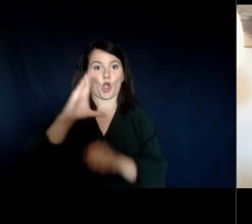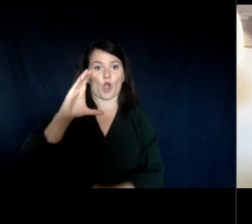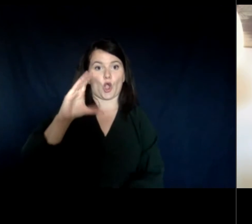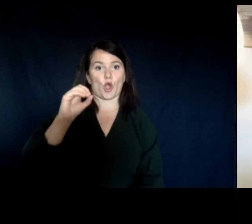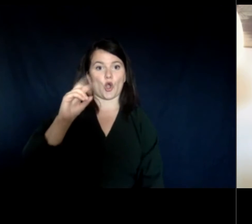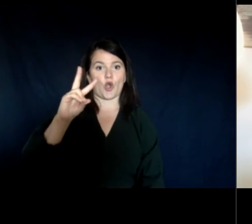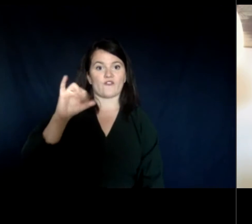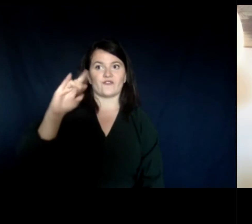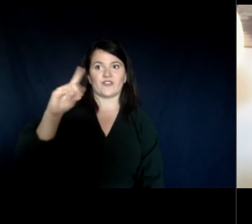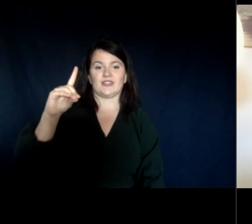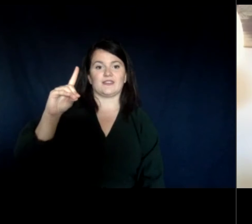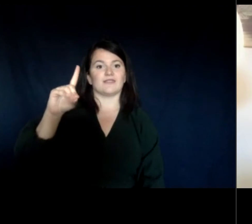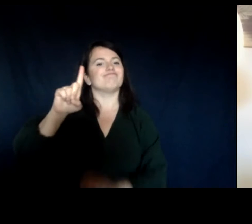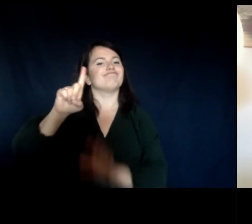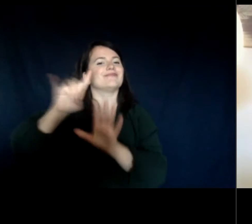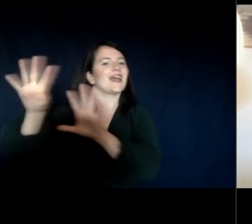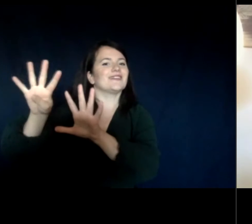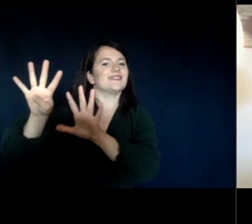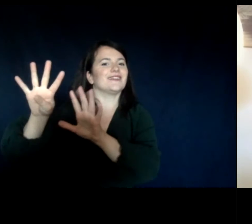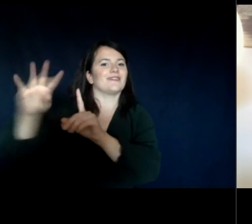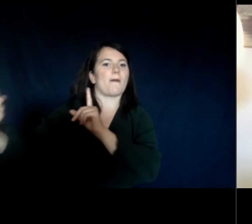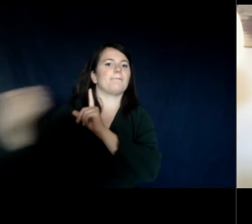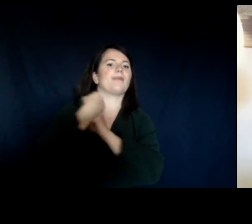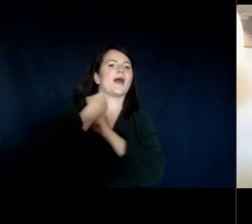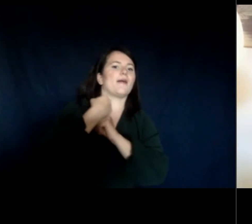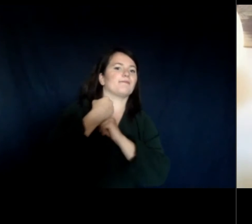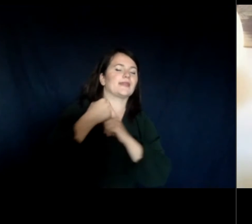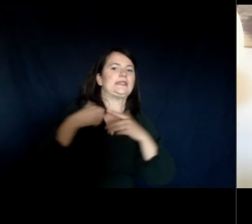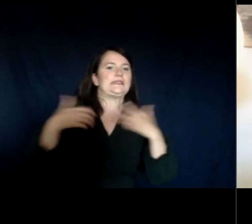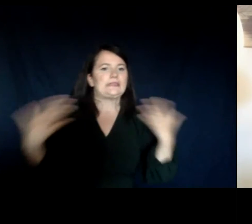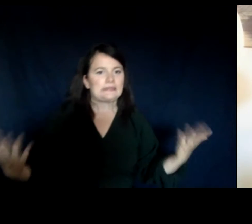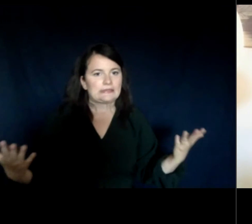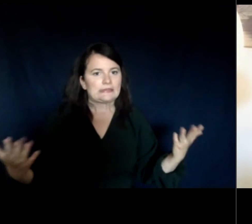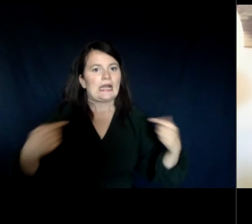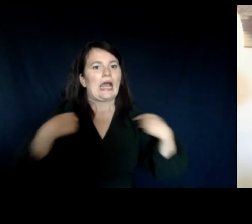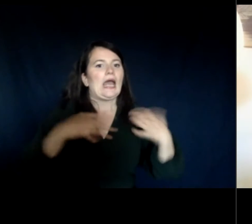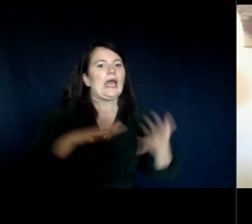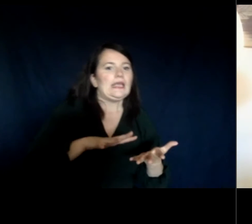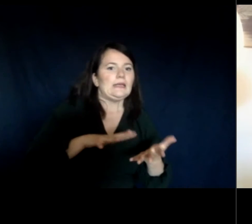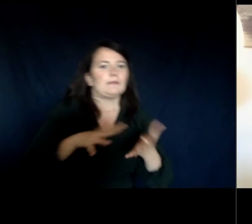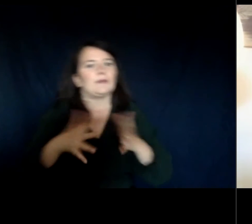there is a need to interrupt or stop the implementation of operations.